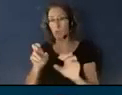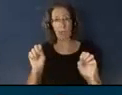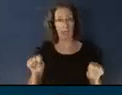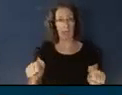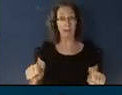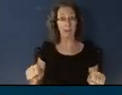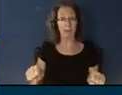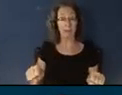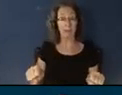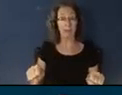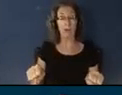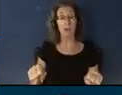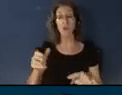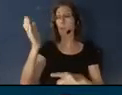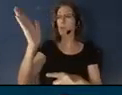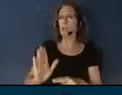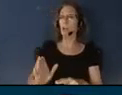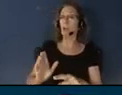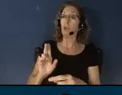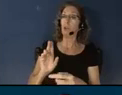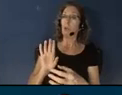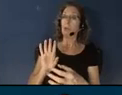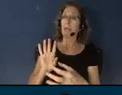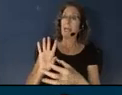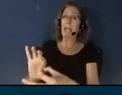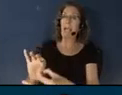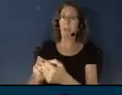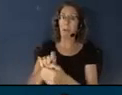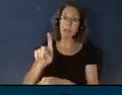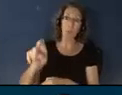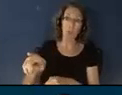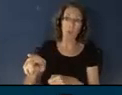tag presenters talk to them ask them questions and vice versa yeah.